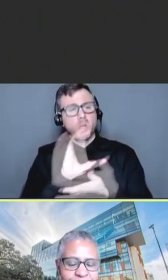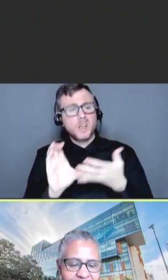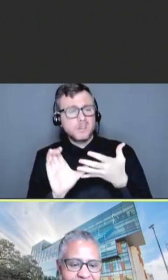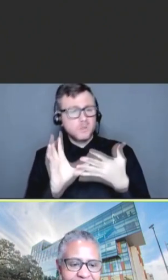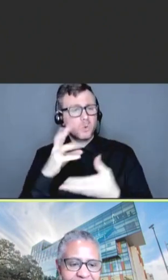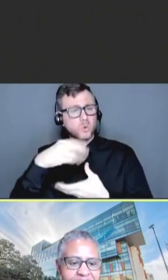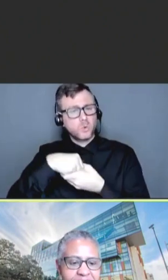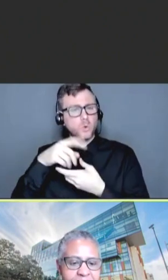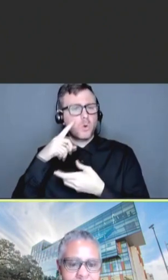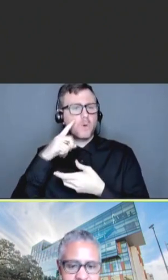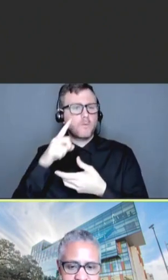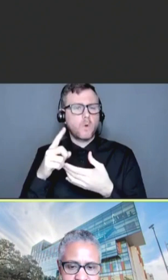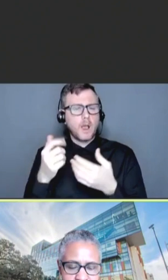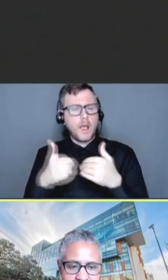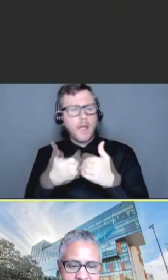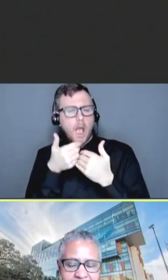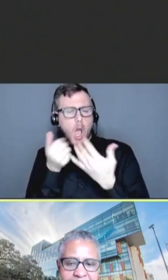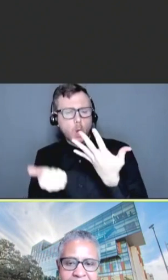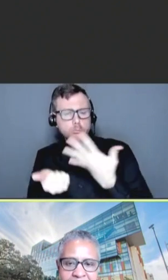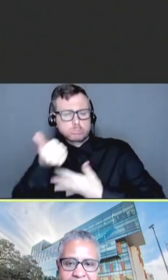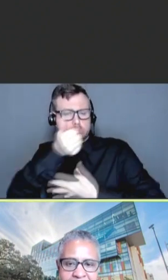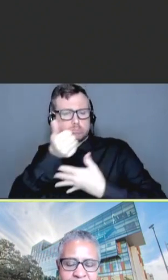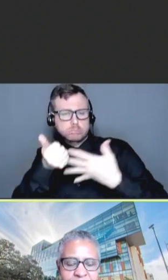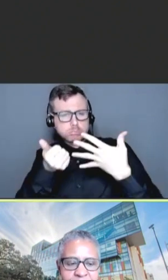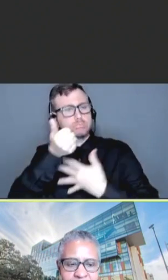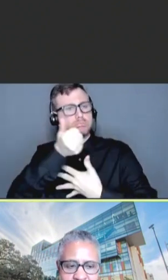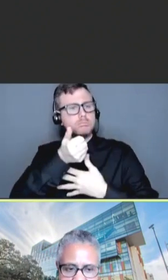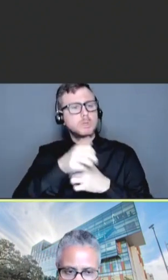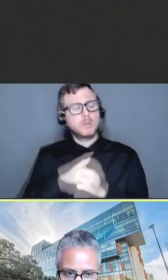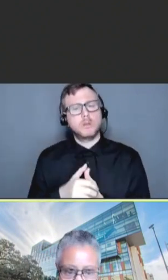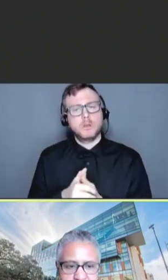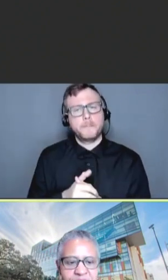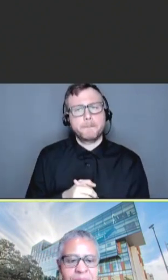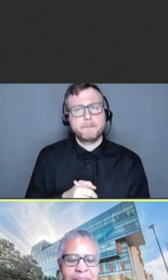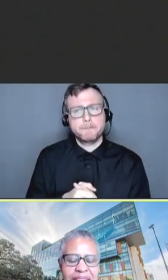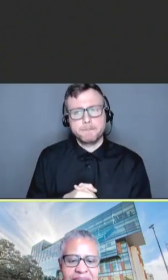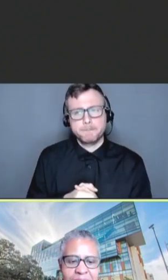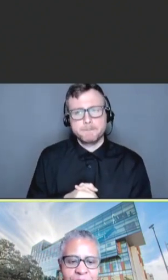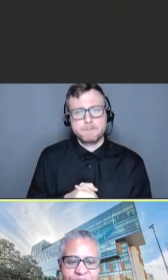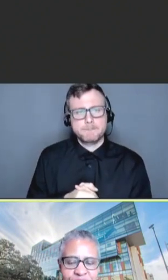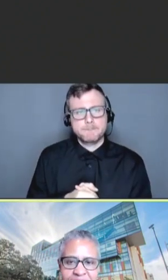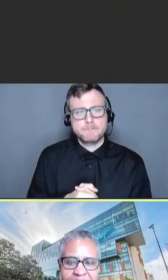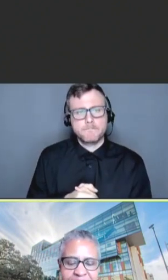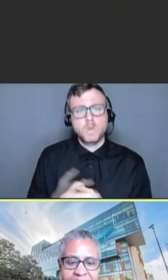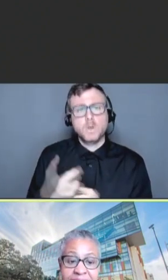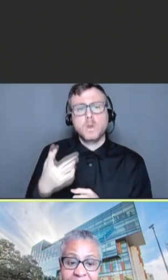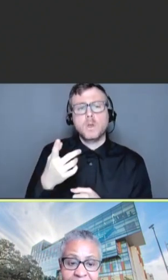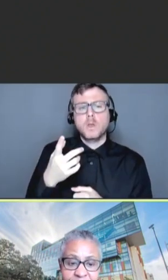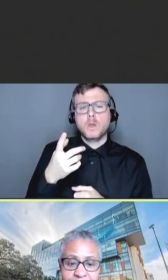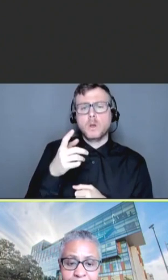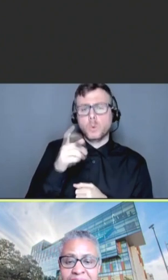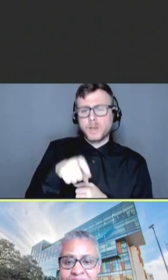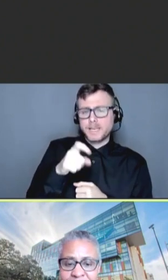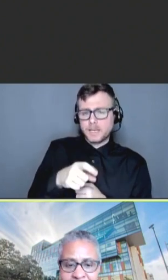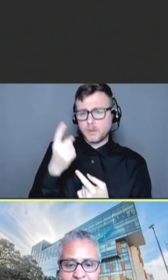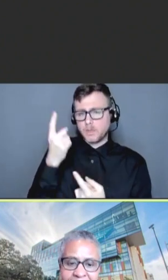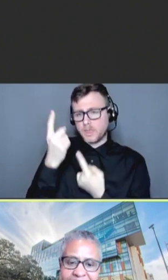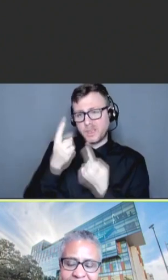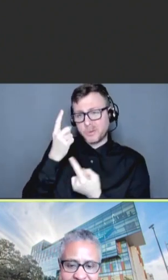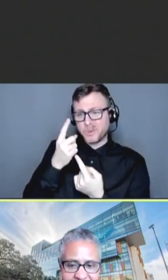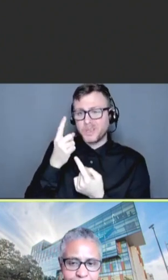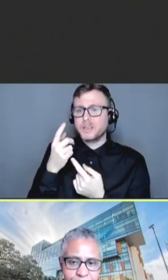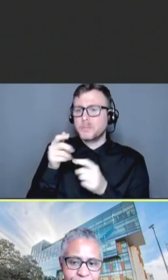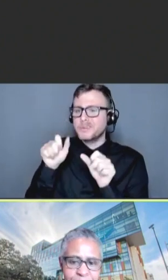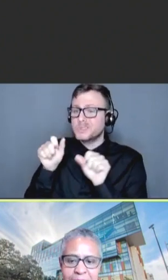prioritization. And we're reminded that we should consider the potential impact on disease burden,